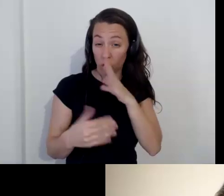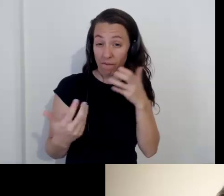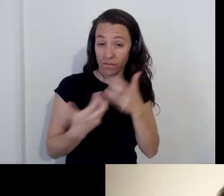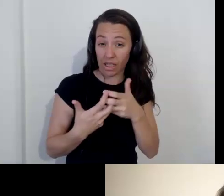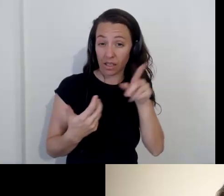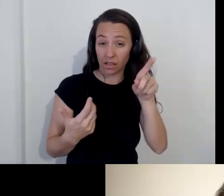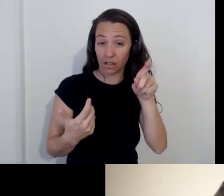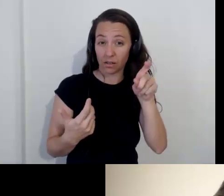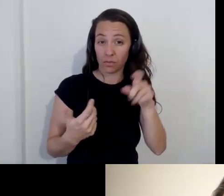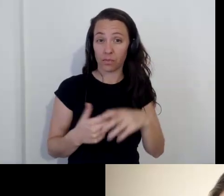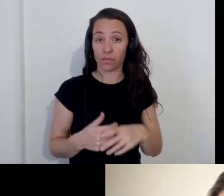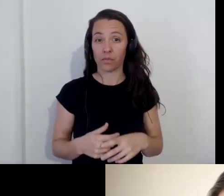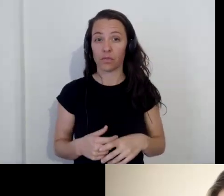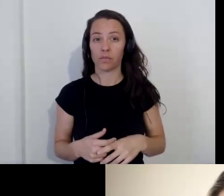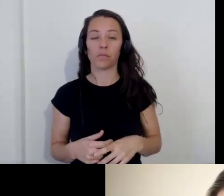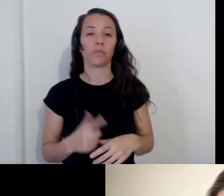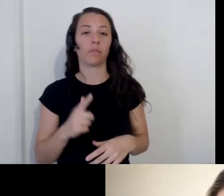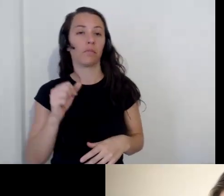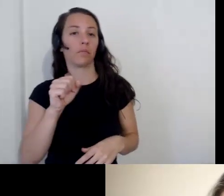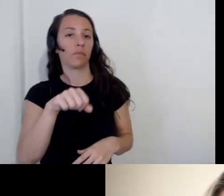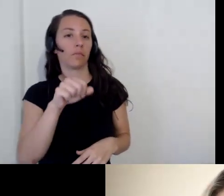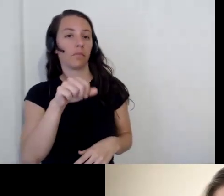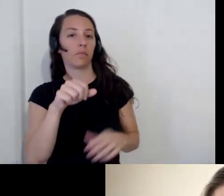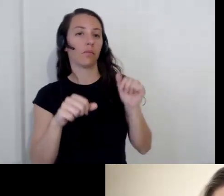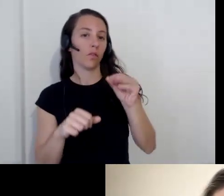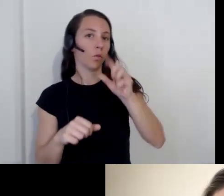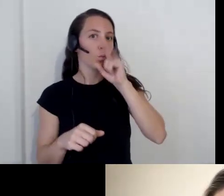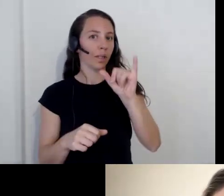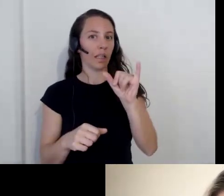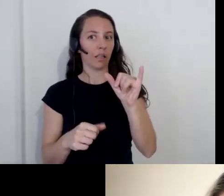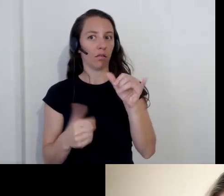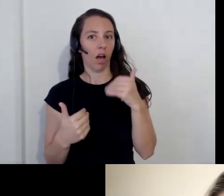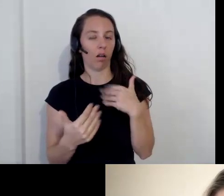So we like to have a wide array of different roles and opportunities on Making Space.